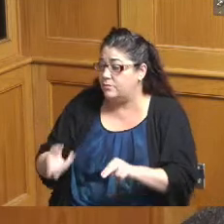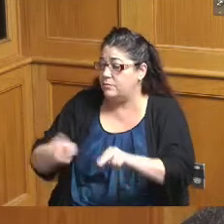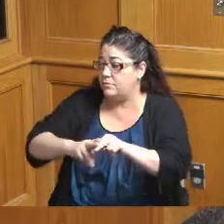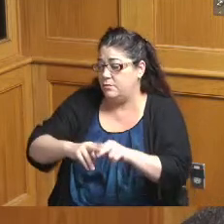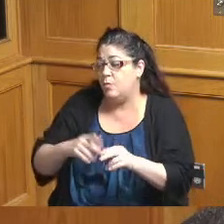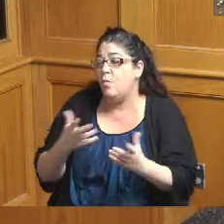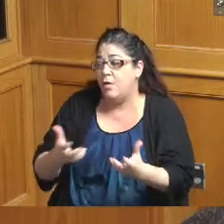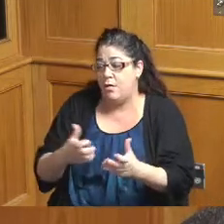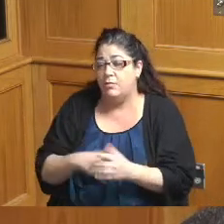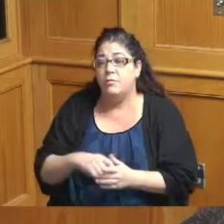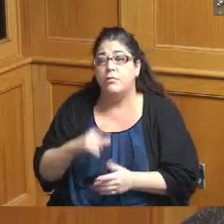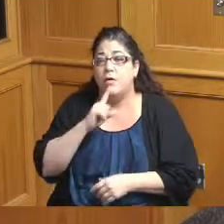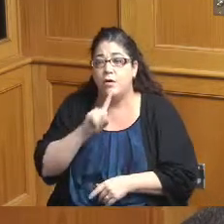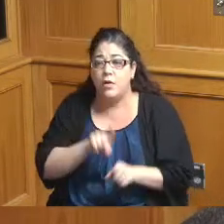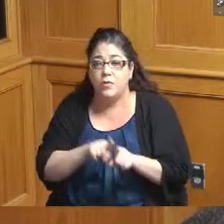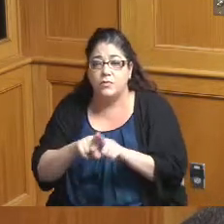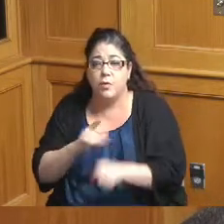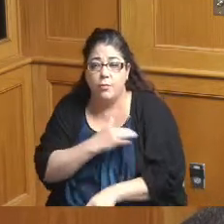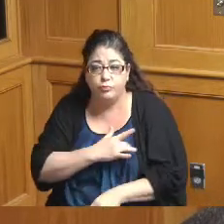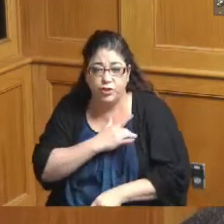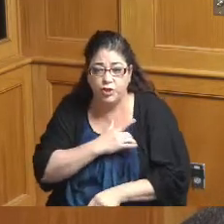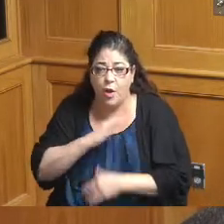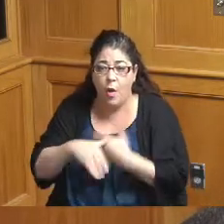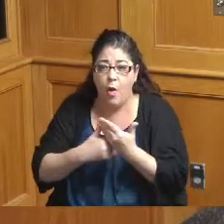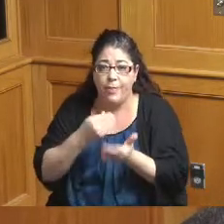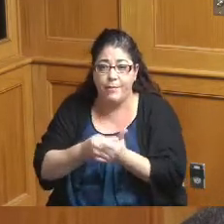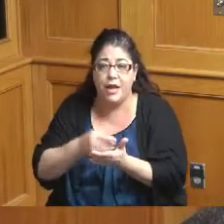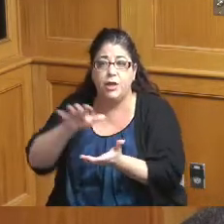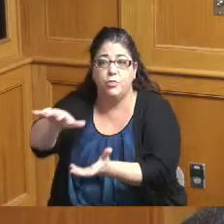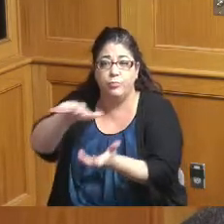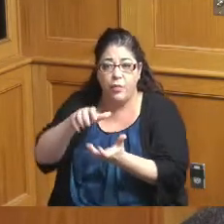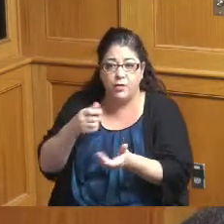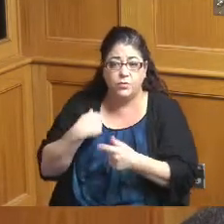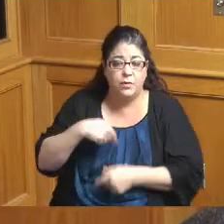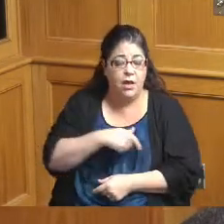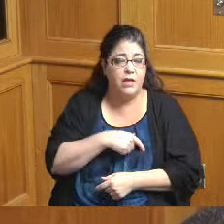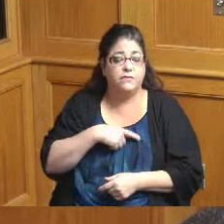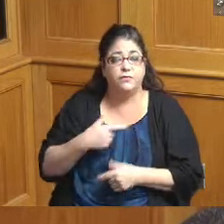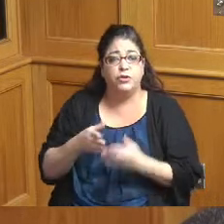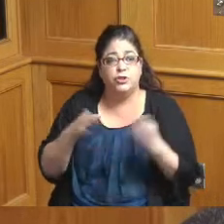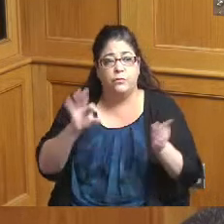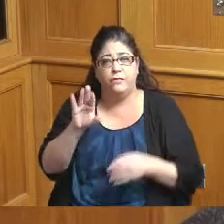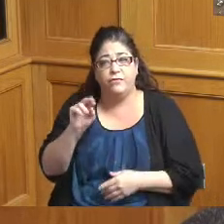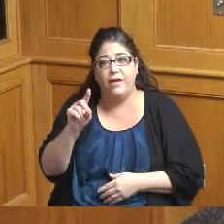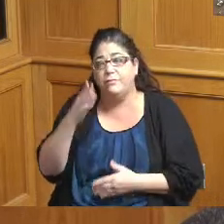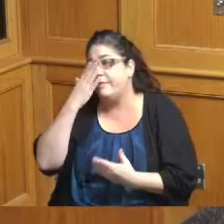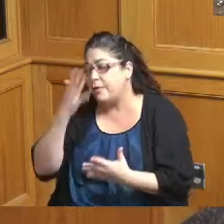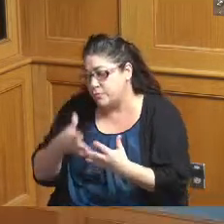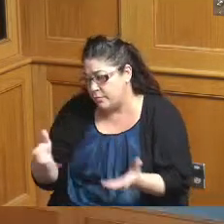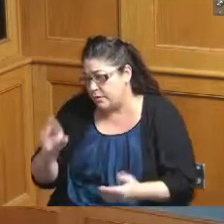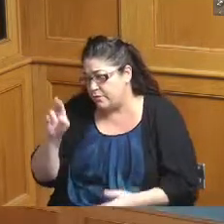I also appreciate the money that you've brought back and so thank you so much Vice President Reece